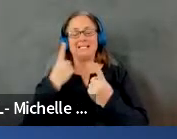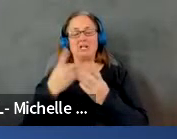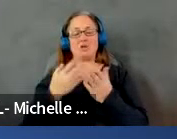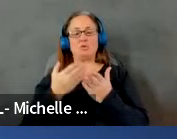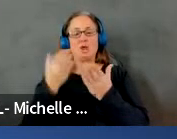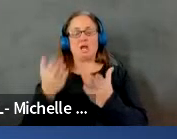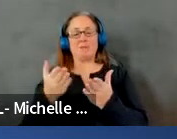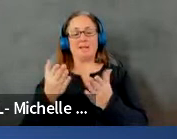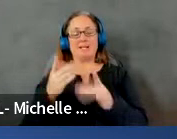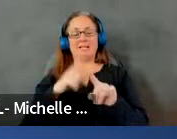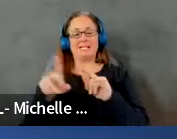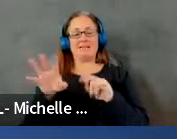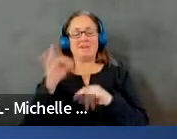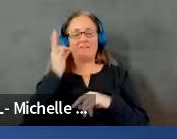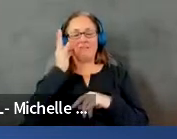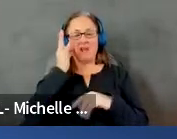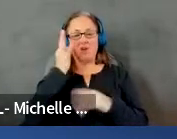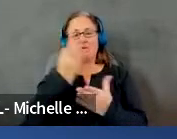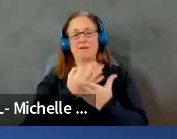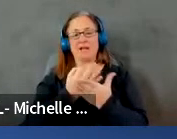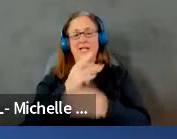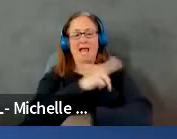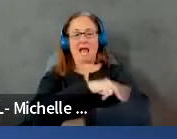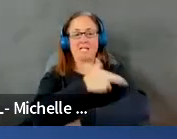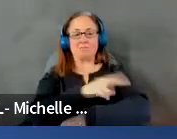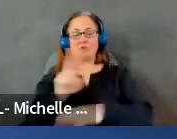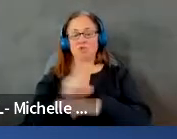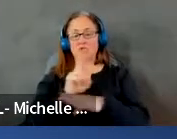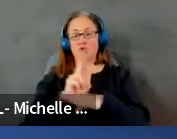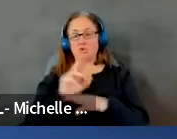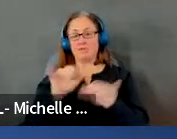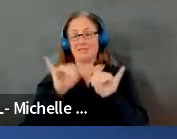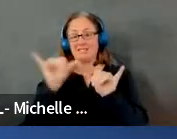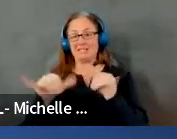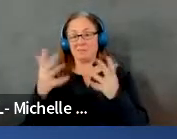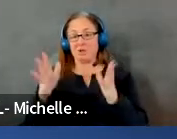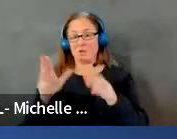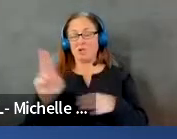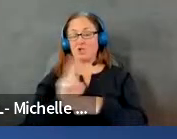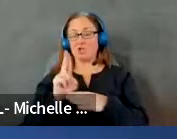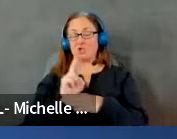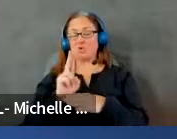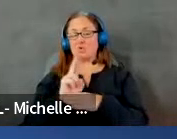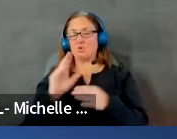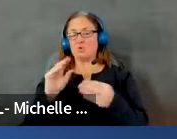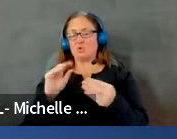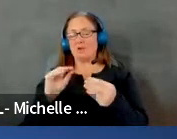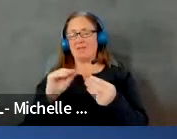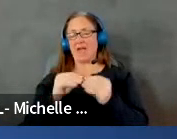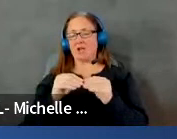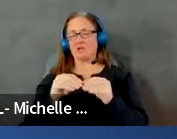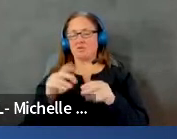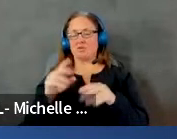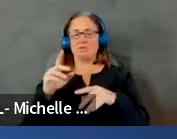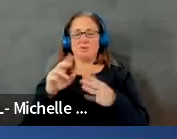that already use algorithmic systems to have those algorithms audited for gender and disability bias.